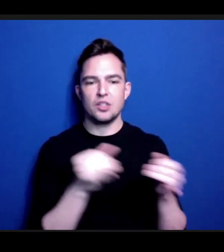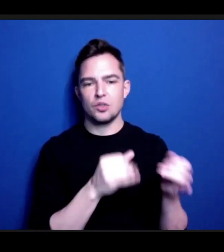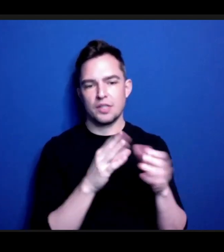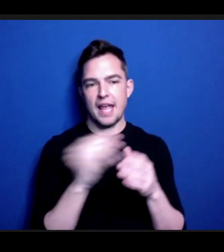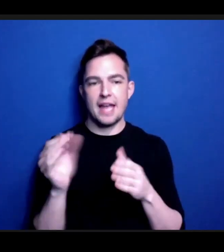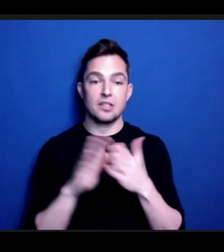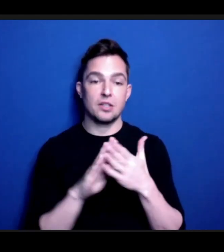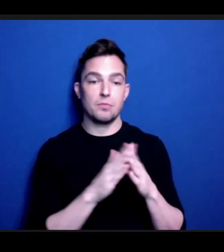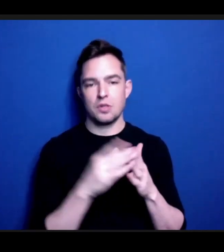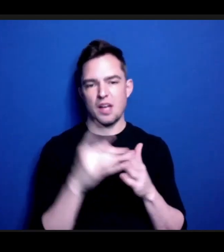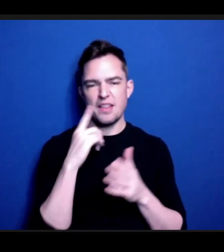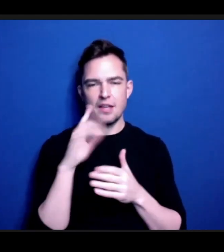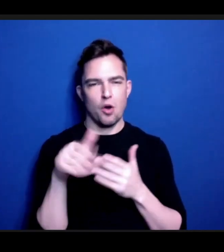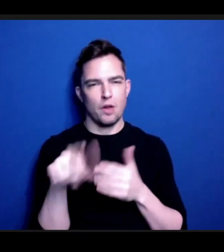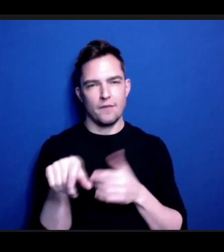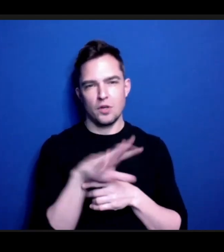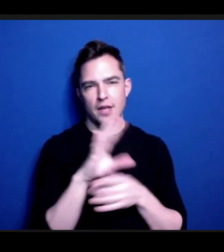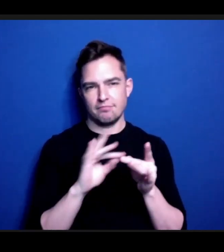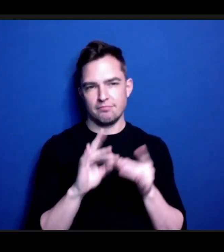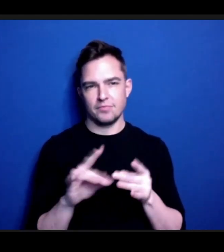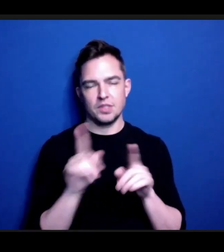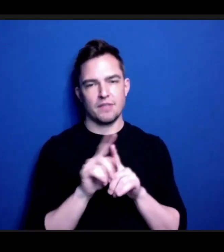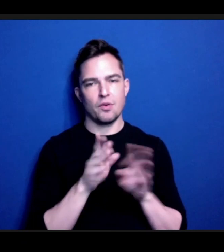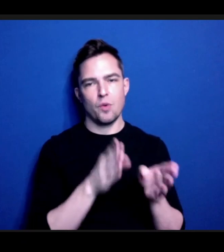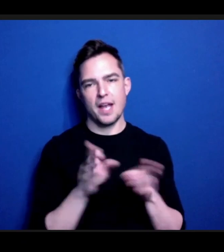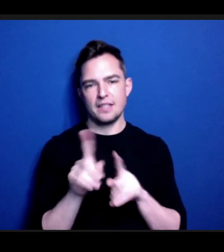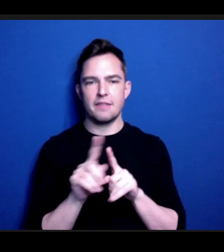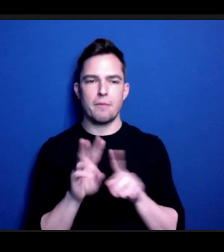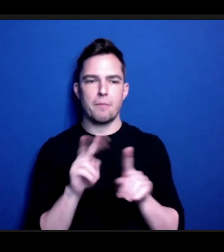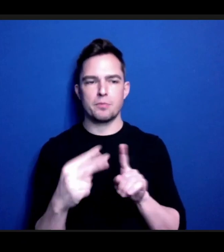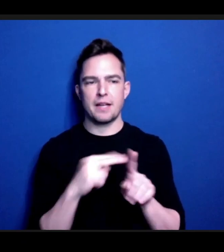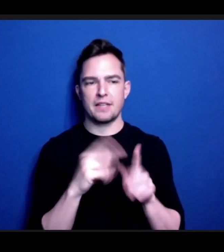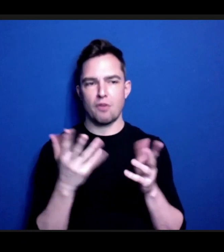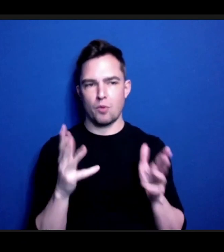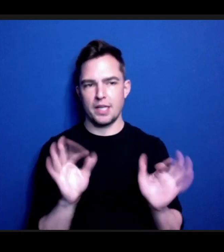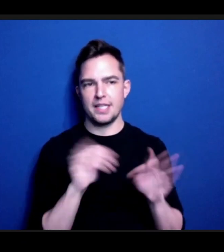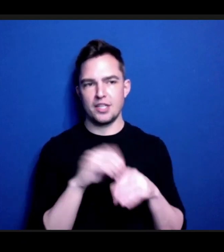on this in different ways, from different perspectives in your talks. If you just like